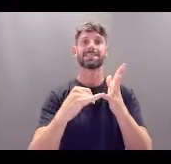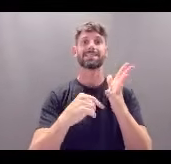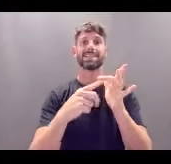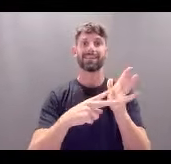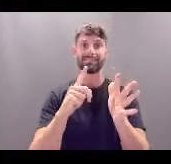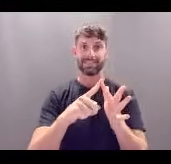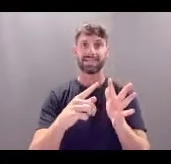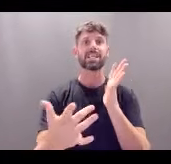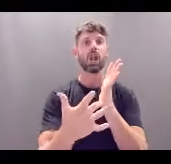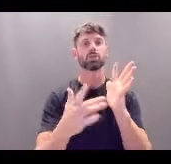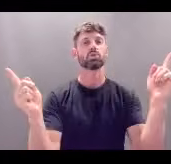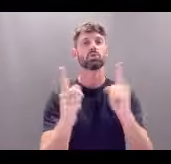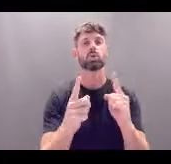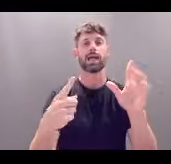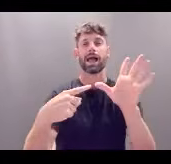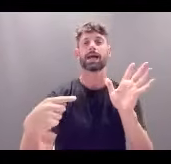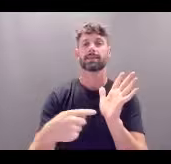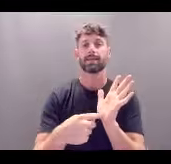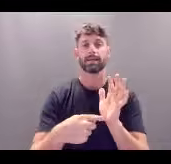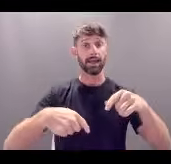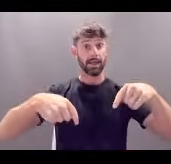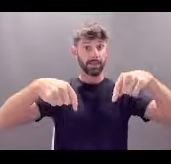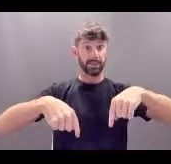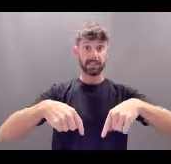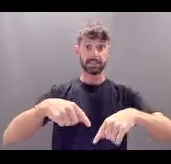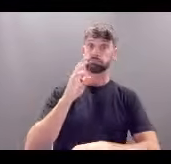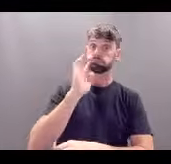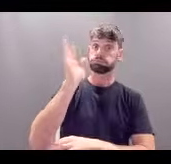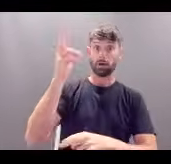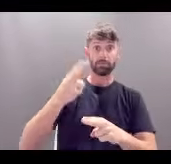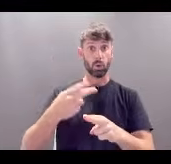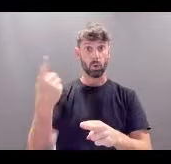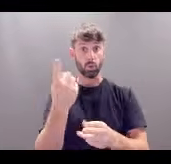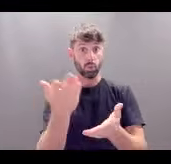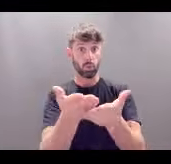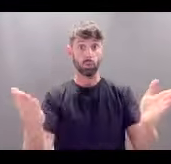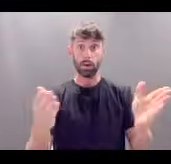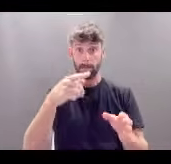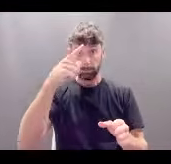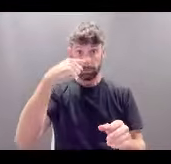This session is designed for NDIS participants, their families and carers.